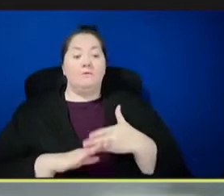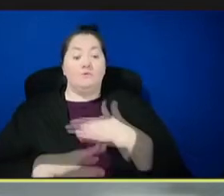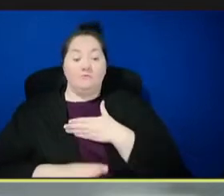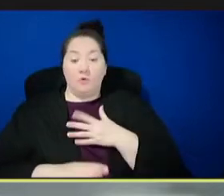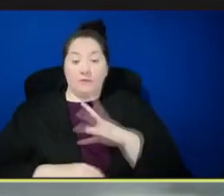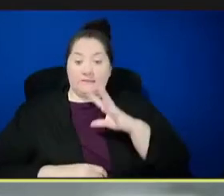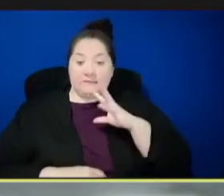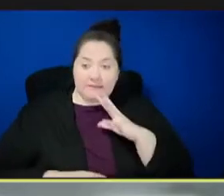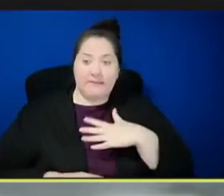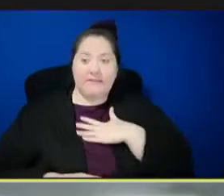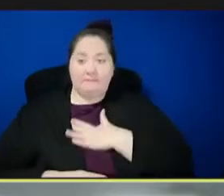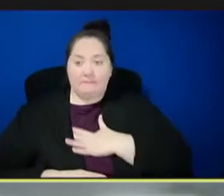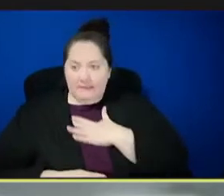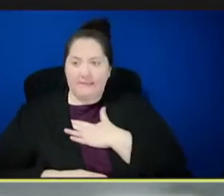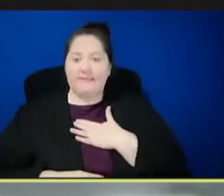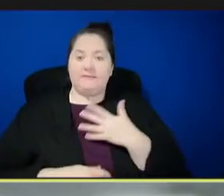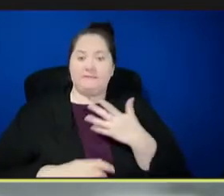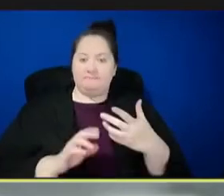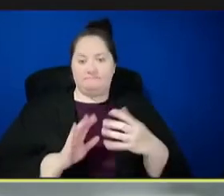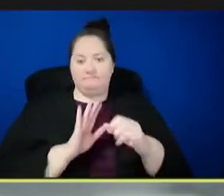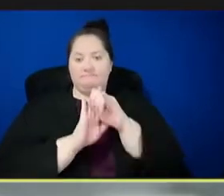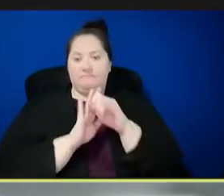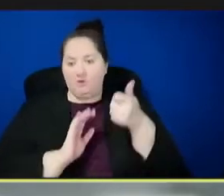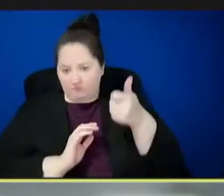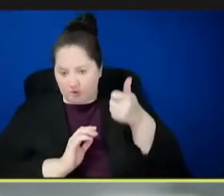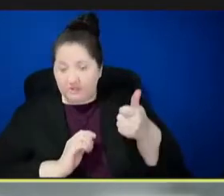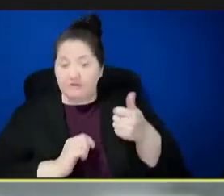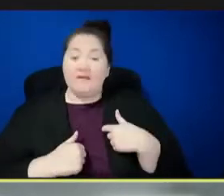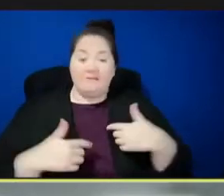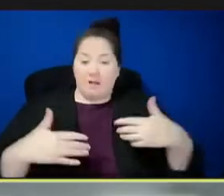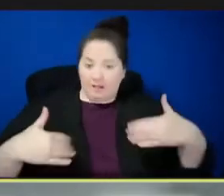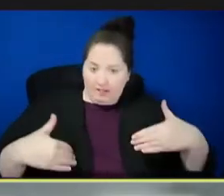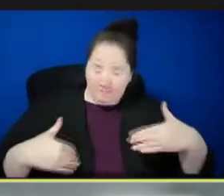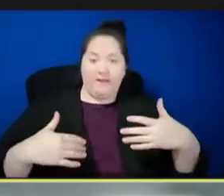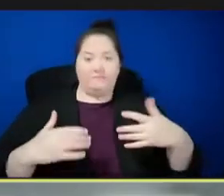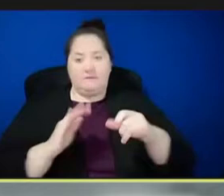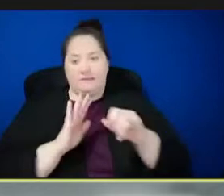name and giving you the floor. This helps the note taker and others to follow along.